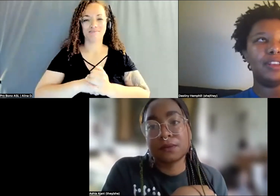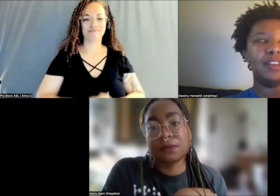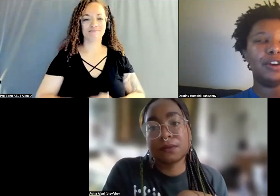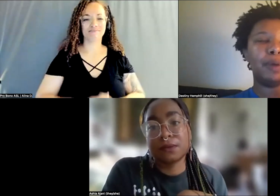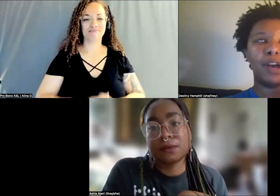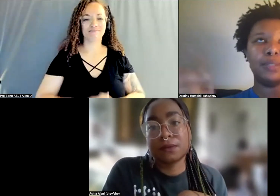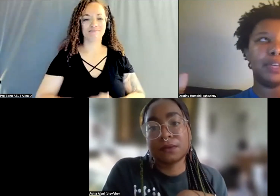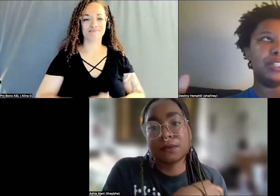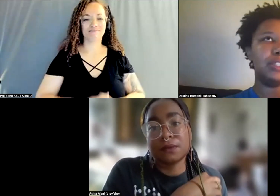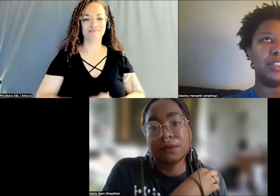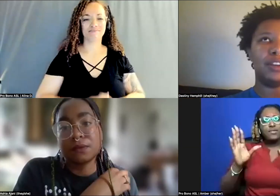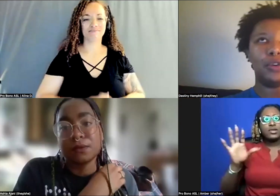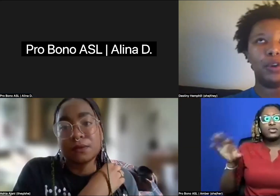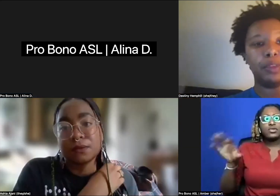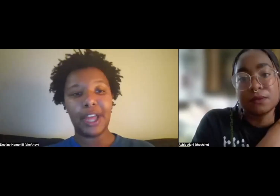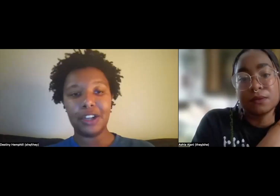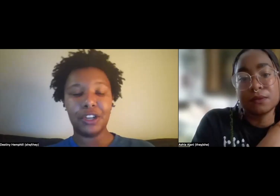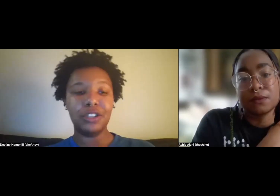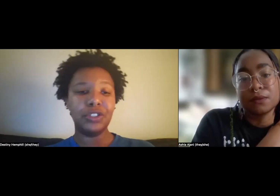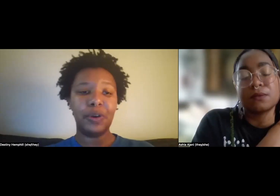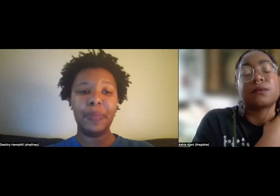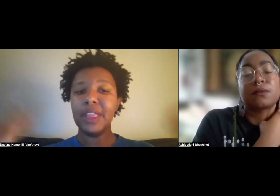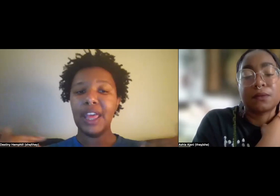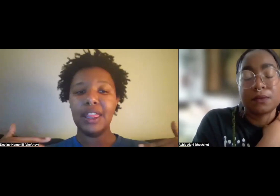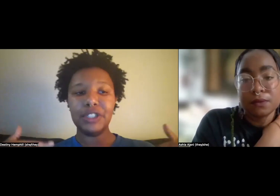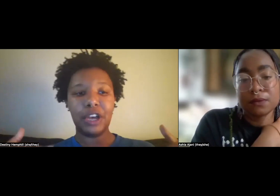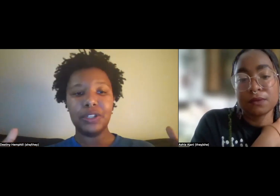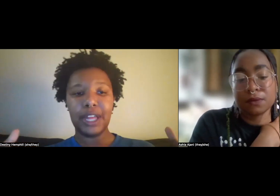you know, my mom's a minister, I grew up in the Black church. So there's also